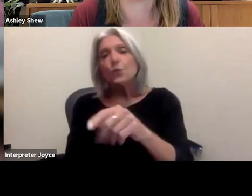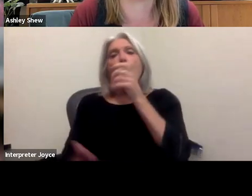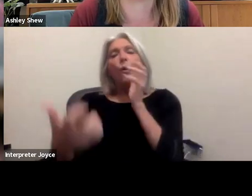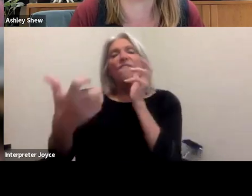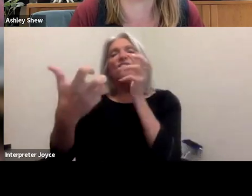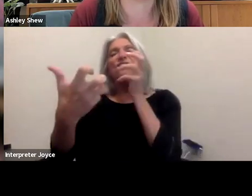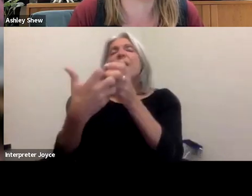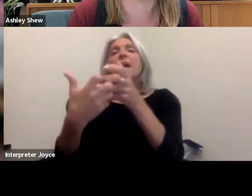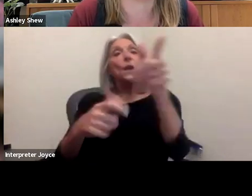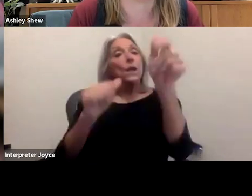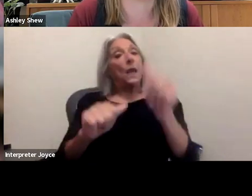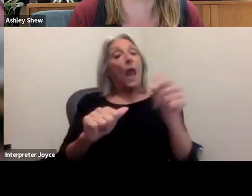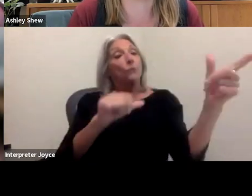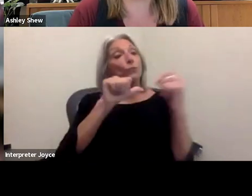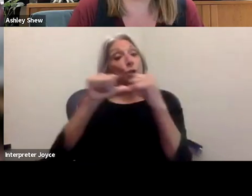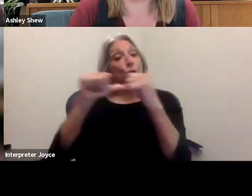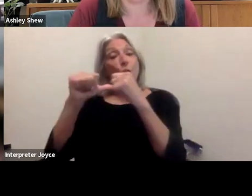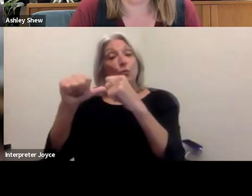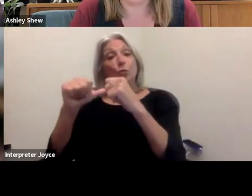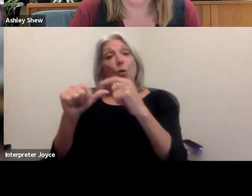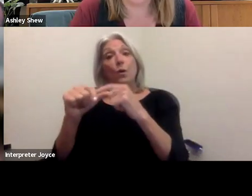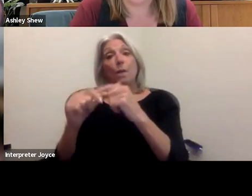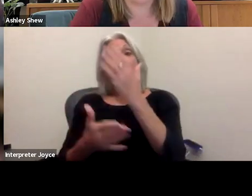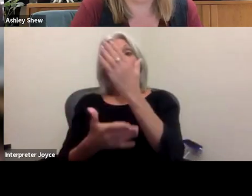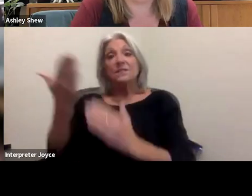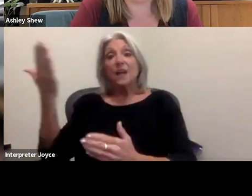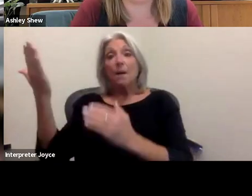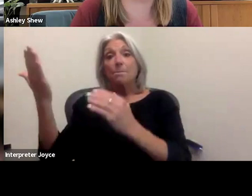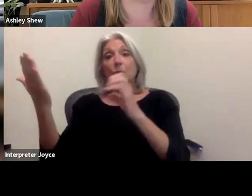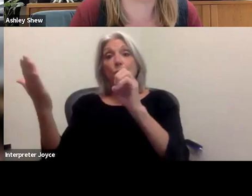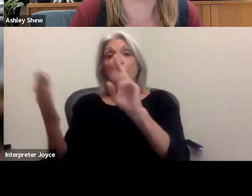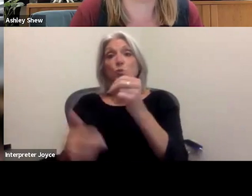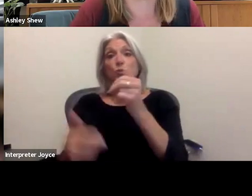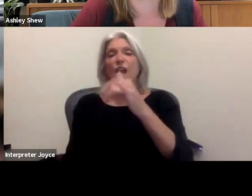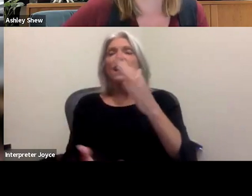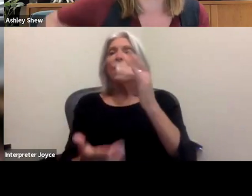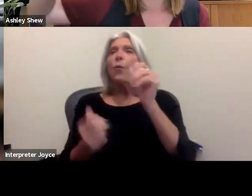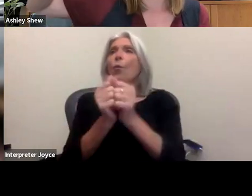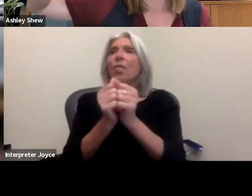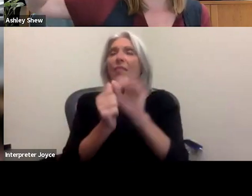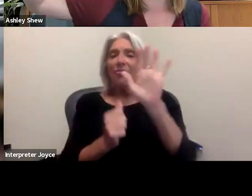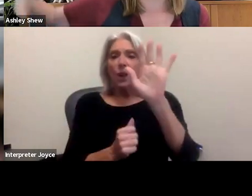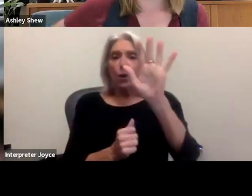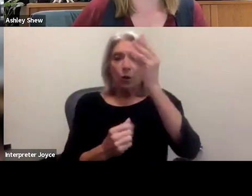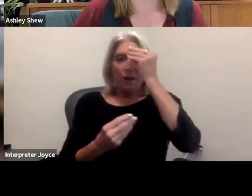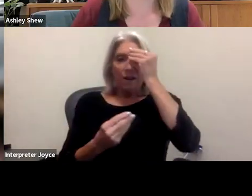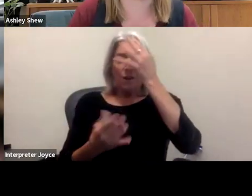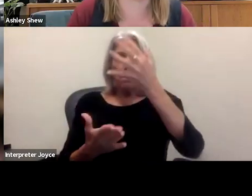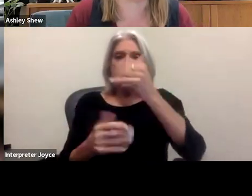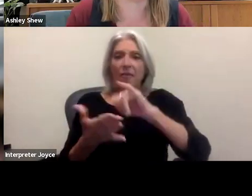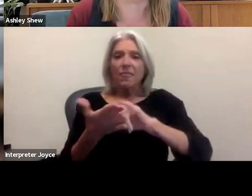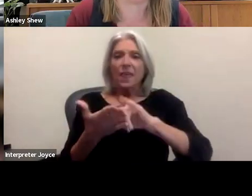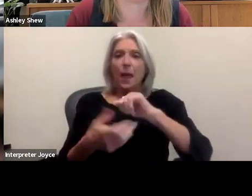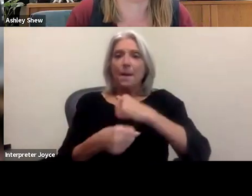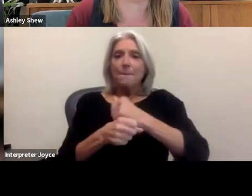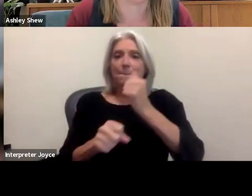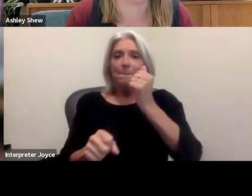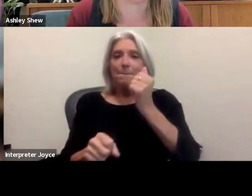to be some of the genetic information that creates the next era of human beings.